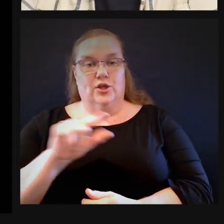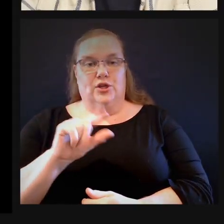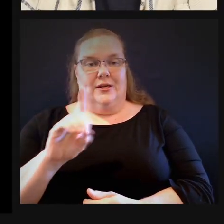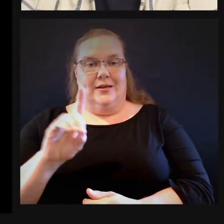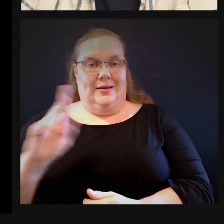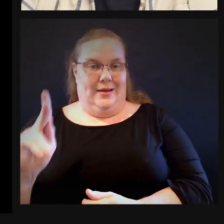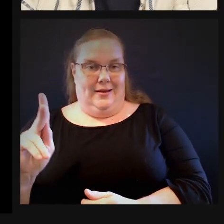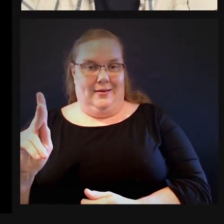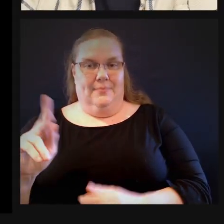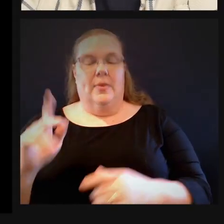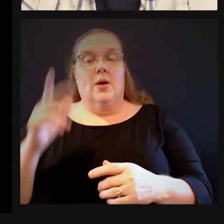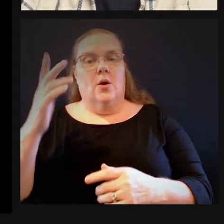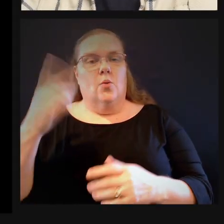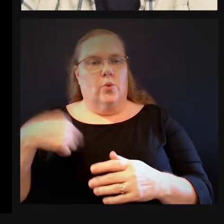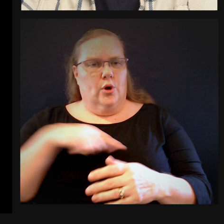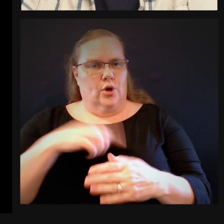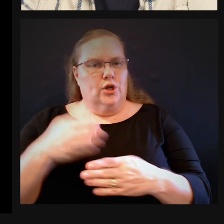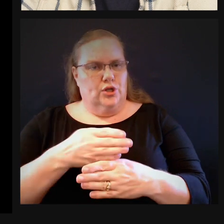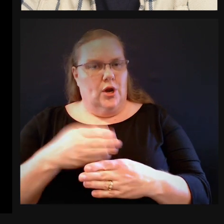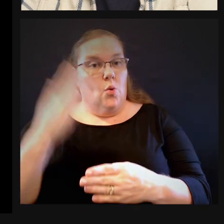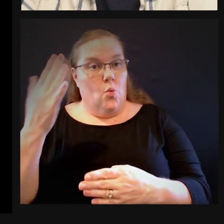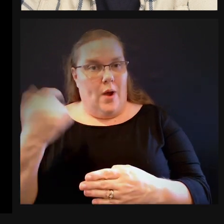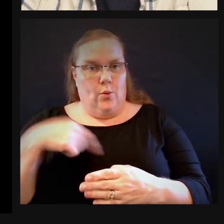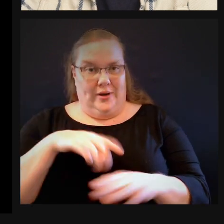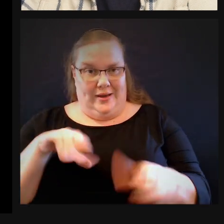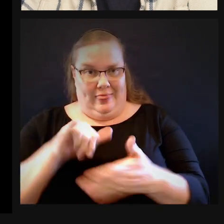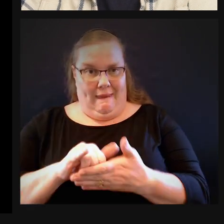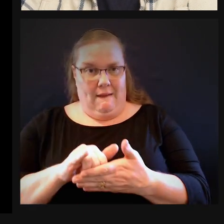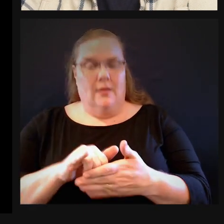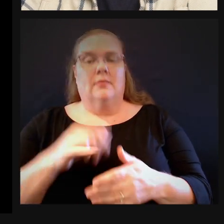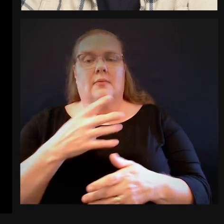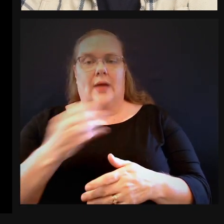We're going to share with you why we did this work and what we've accomplished so far.